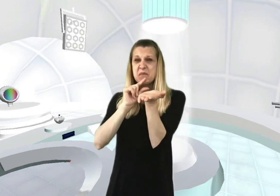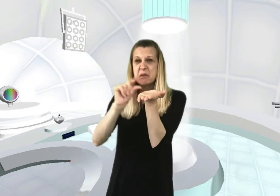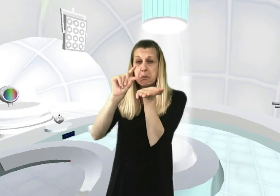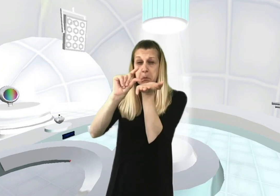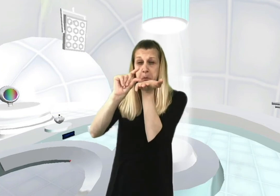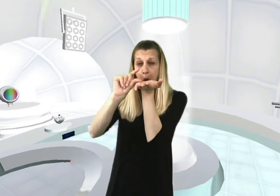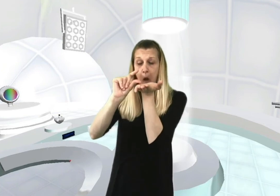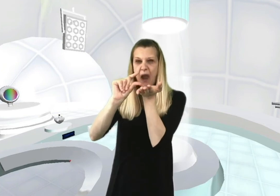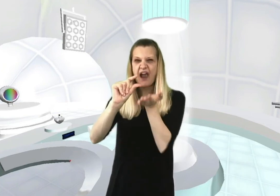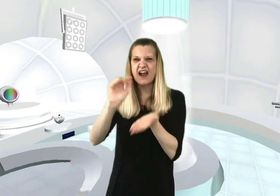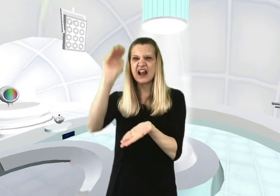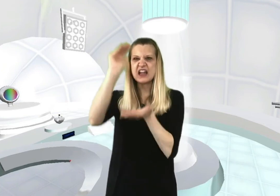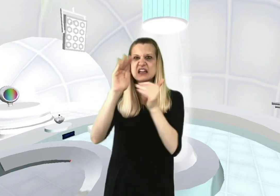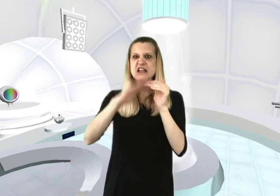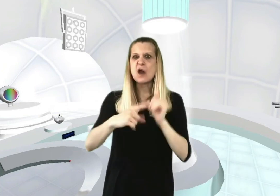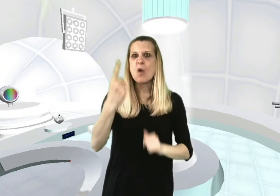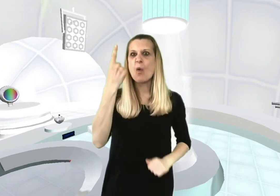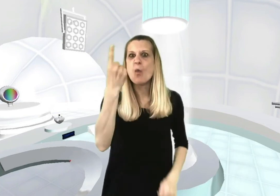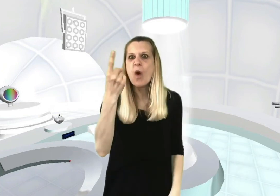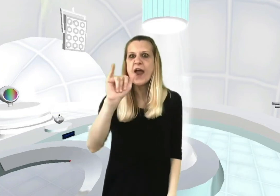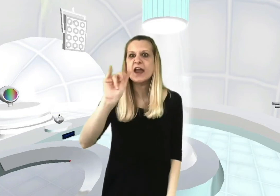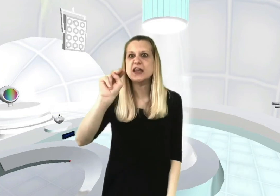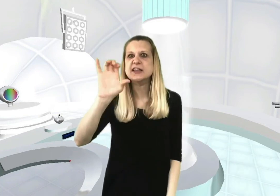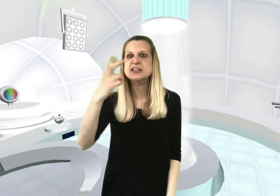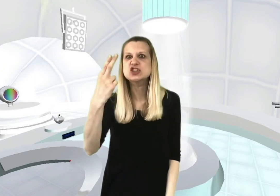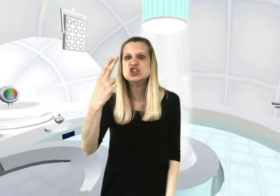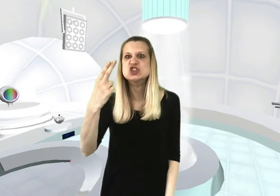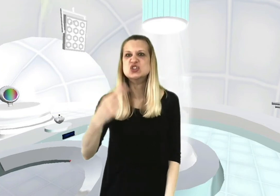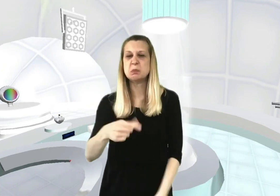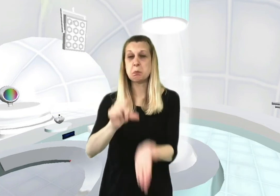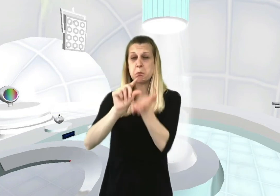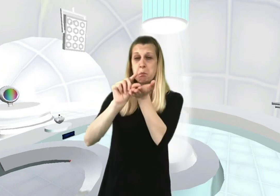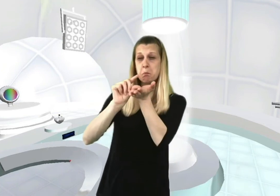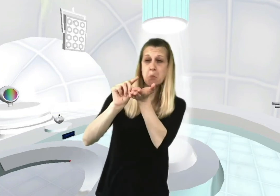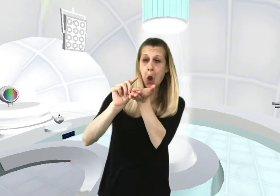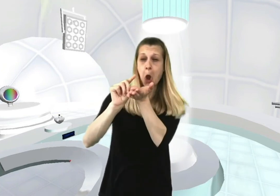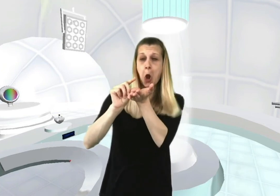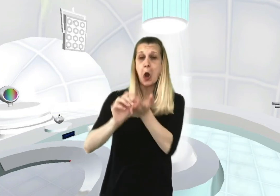He was certainly not more than an inch tall.